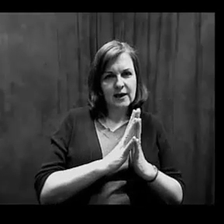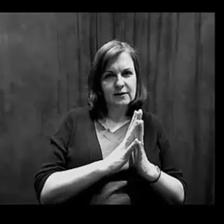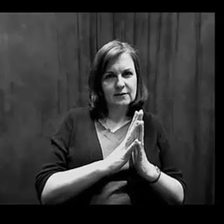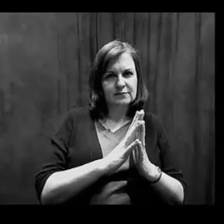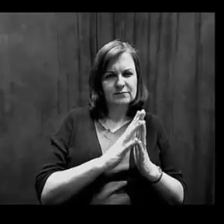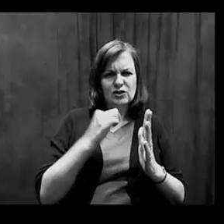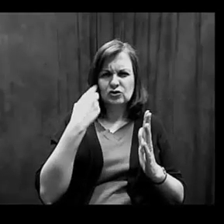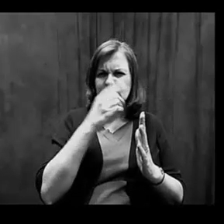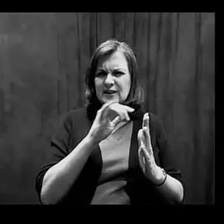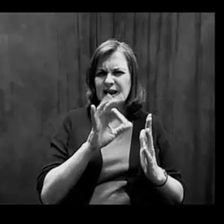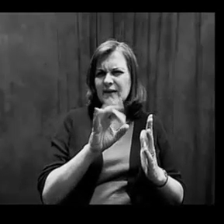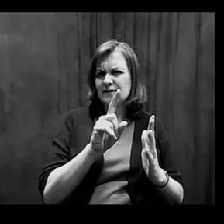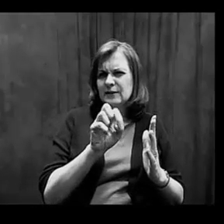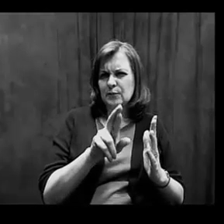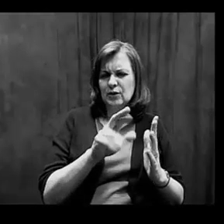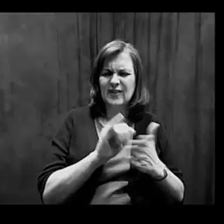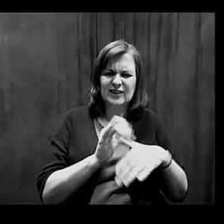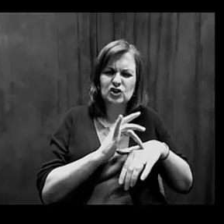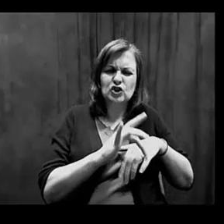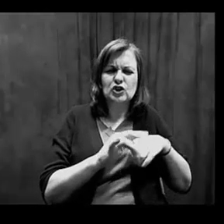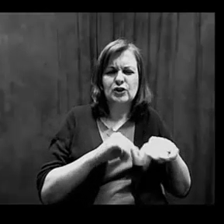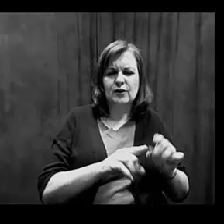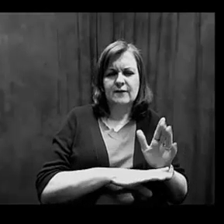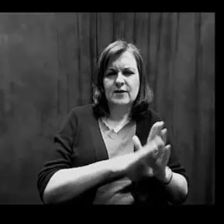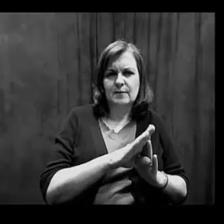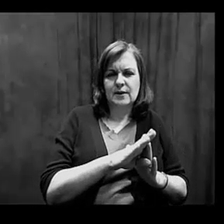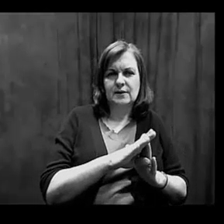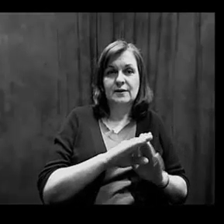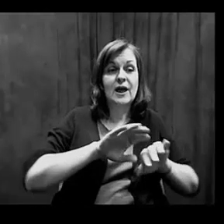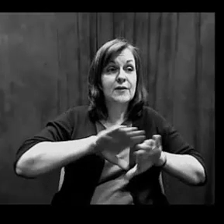you kind of have a flipper, right??